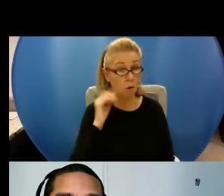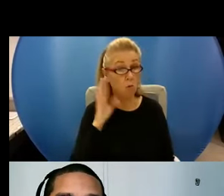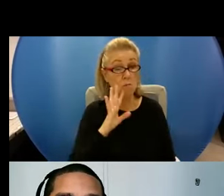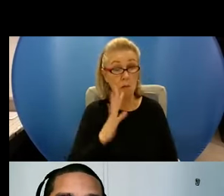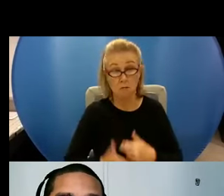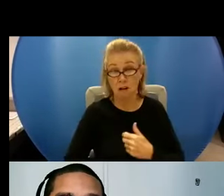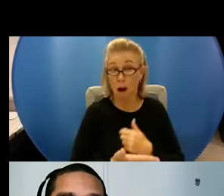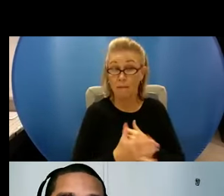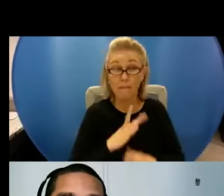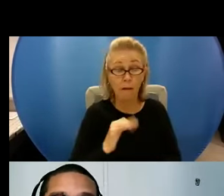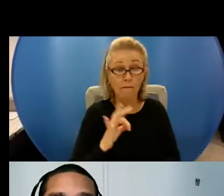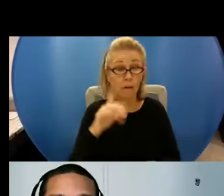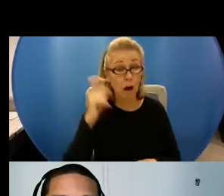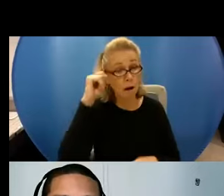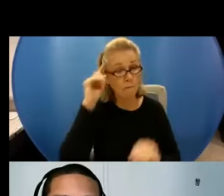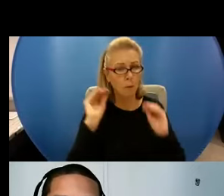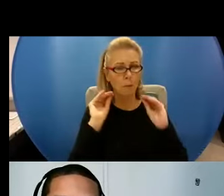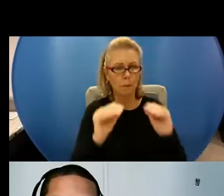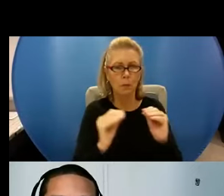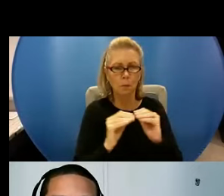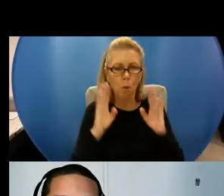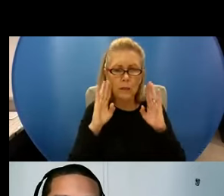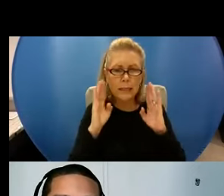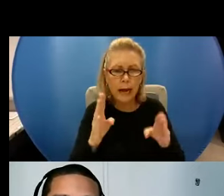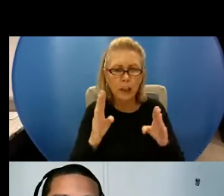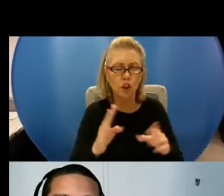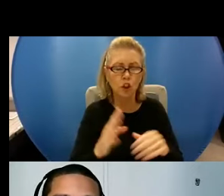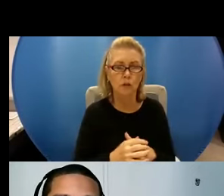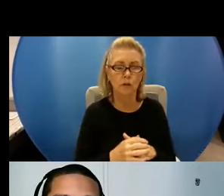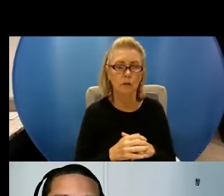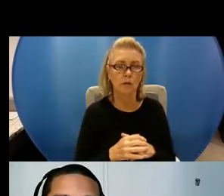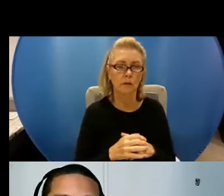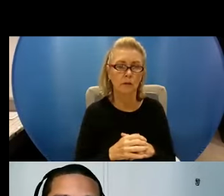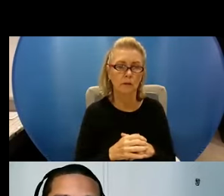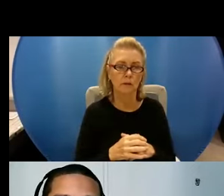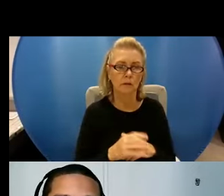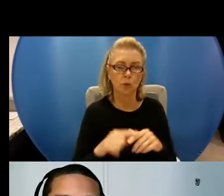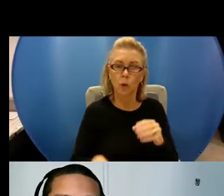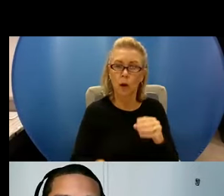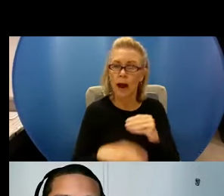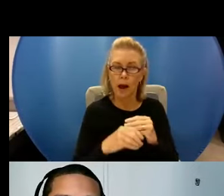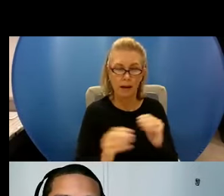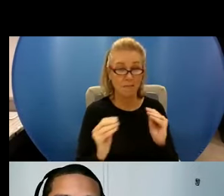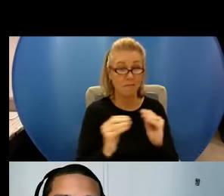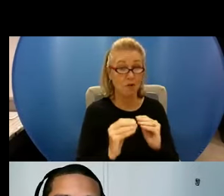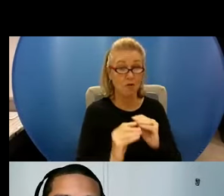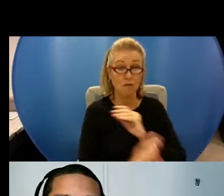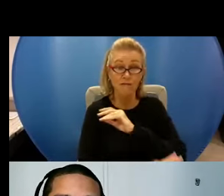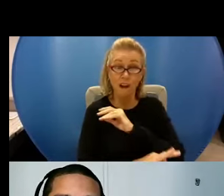to put more attention and focus into adding more foreign language education to schools,